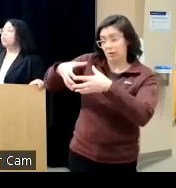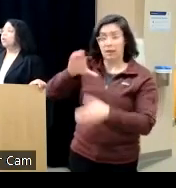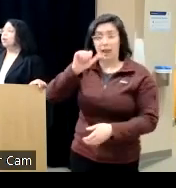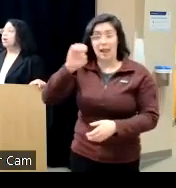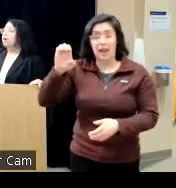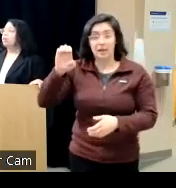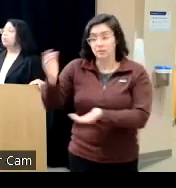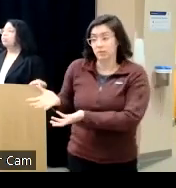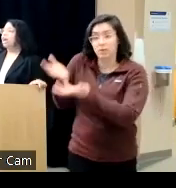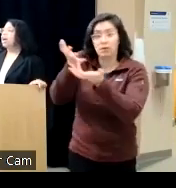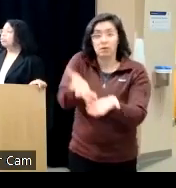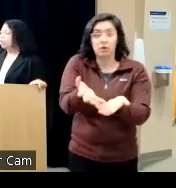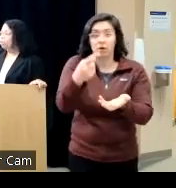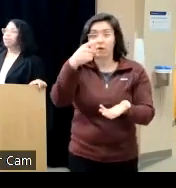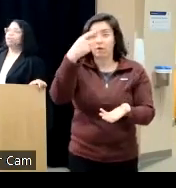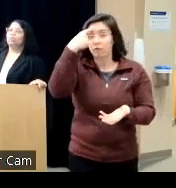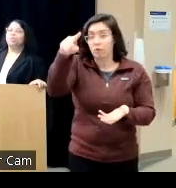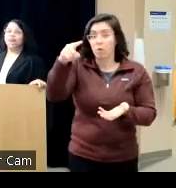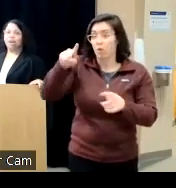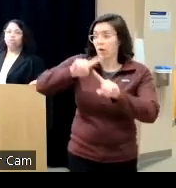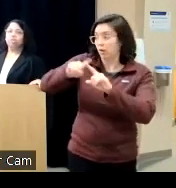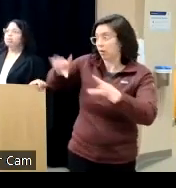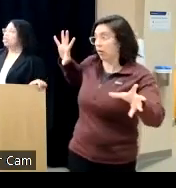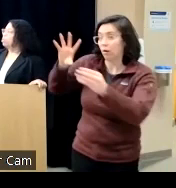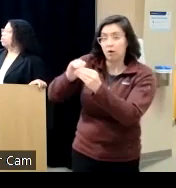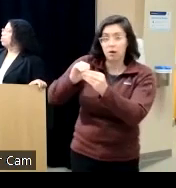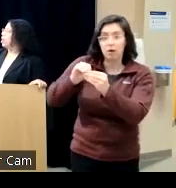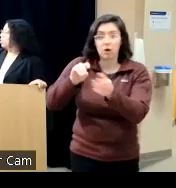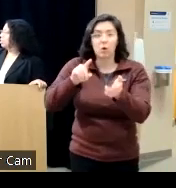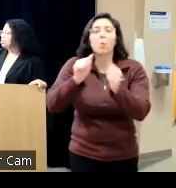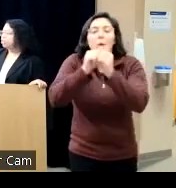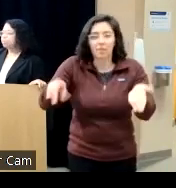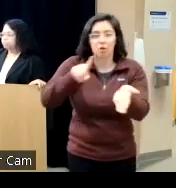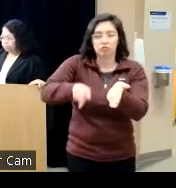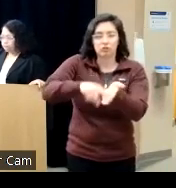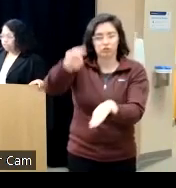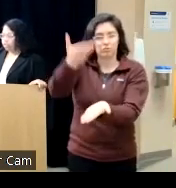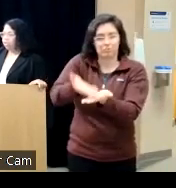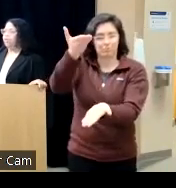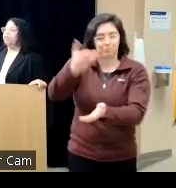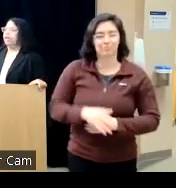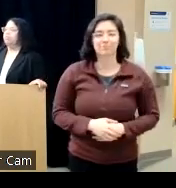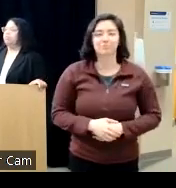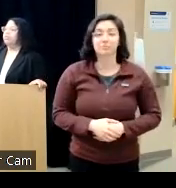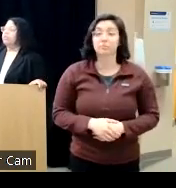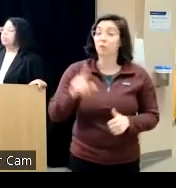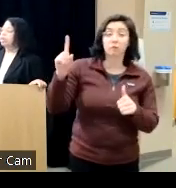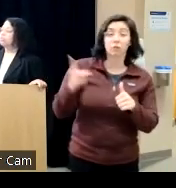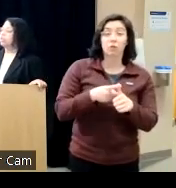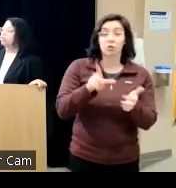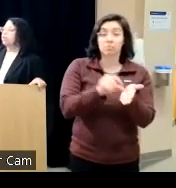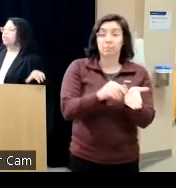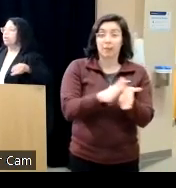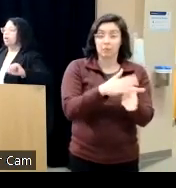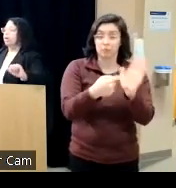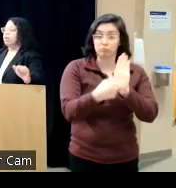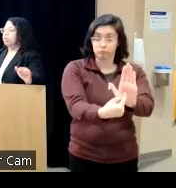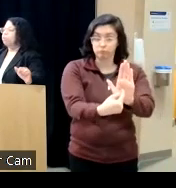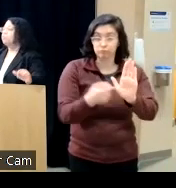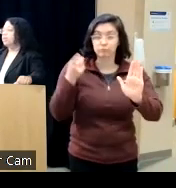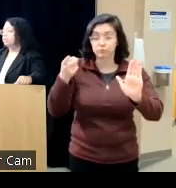for a line of inquiry without the empirical evidence so this first paper that we a group of